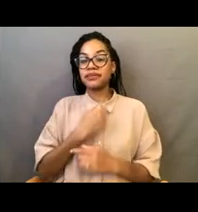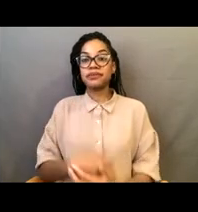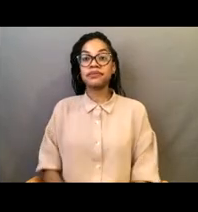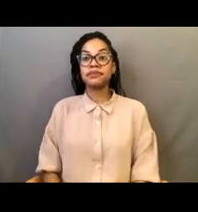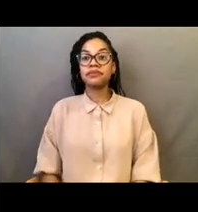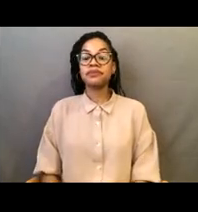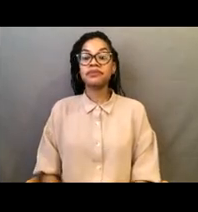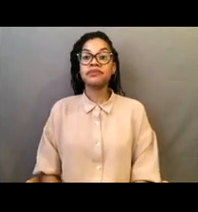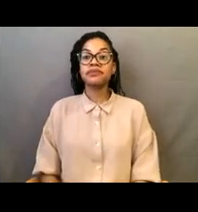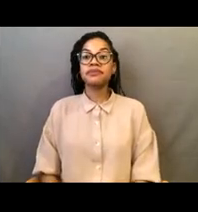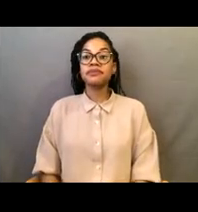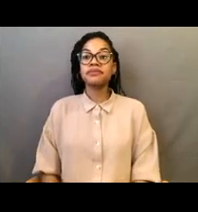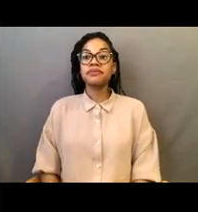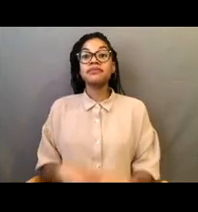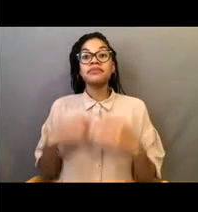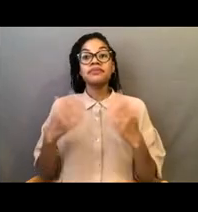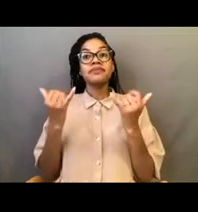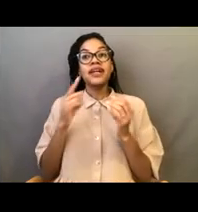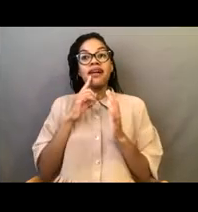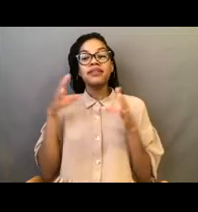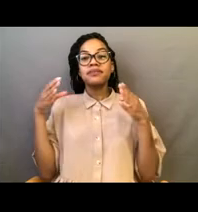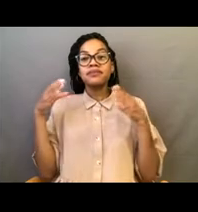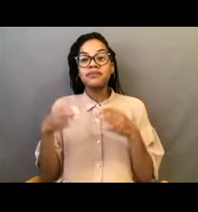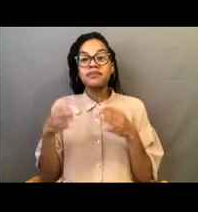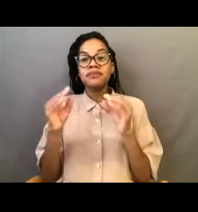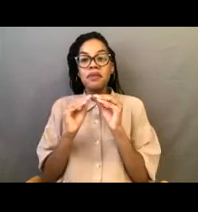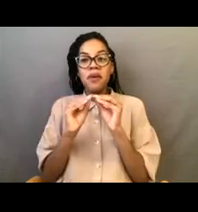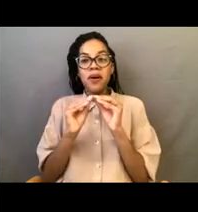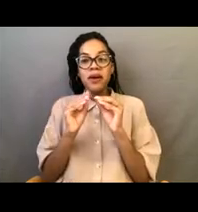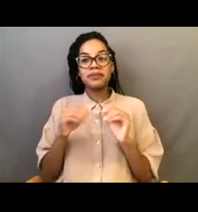All right, let's dive in a little bit more. And kind of pun intended with the dive in,